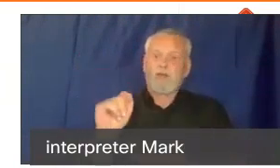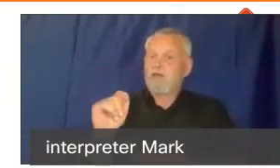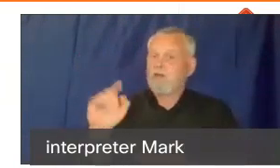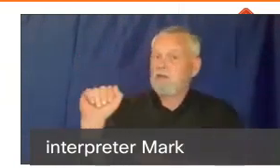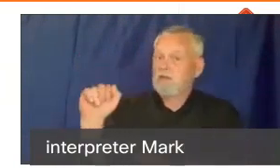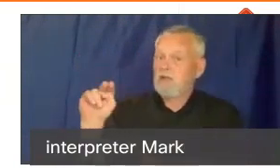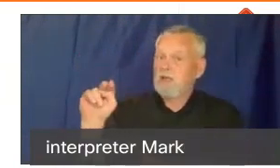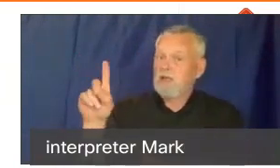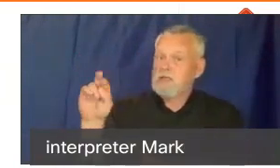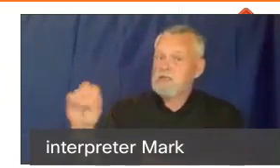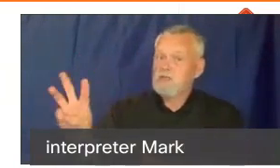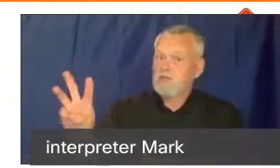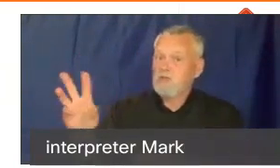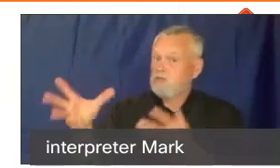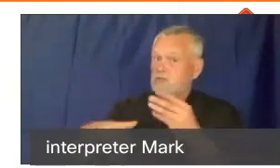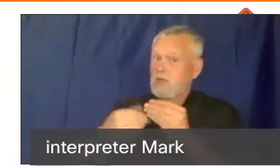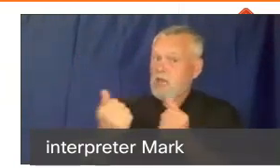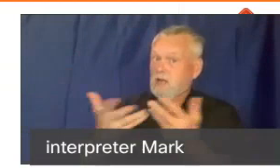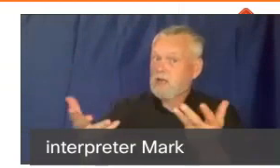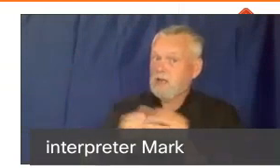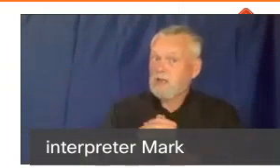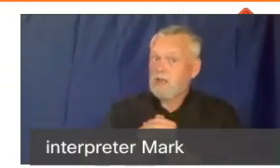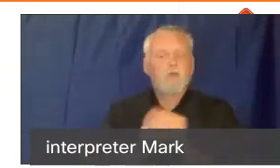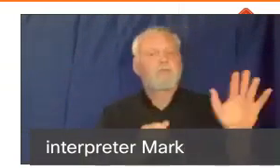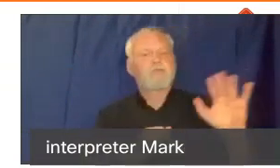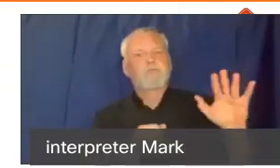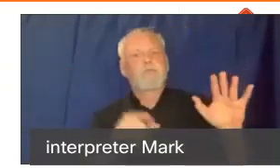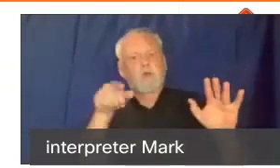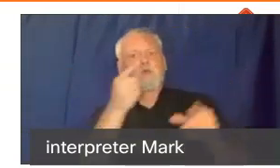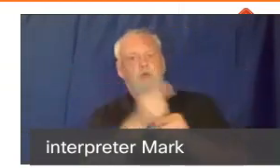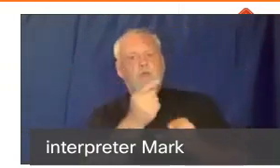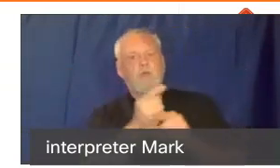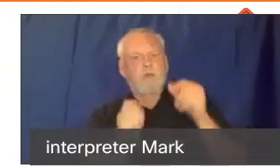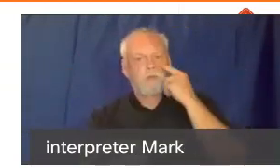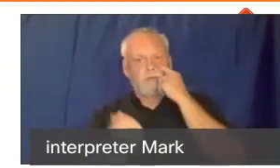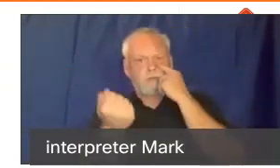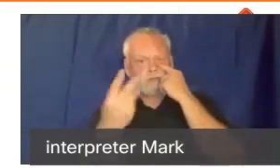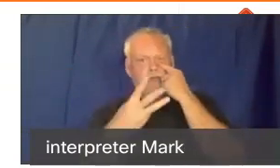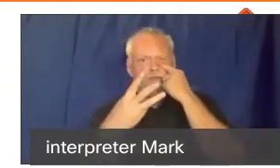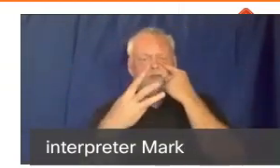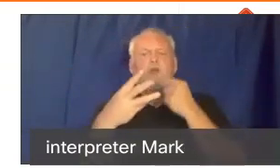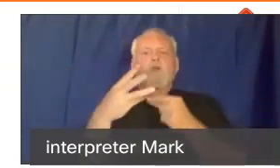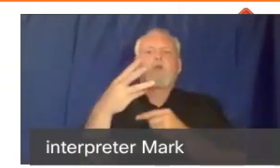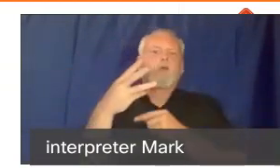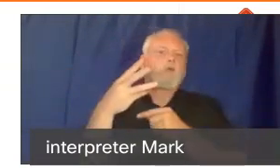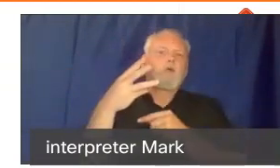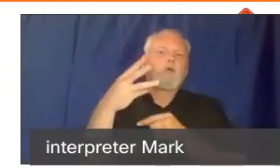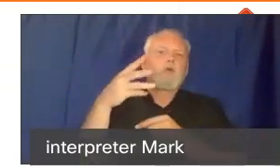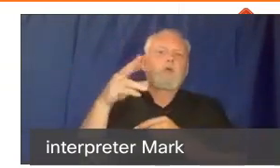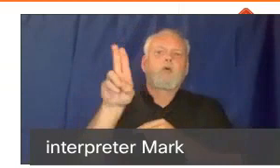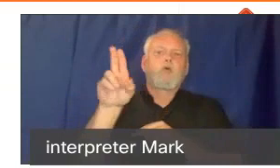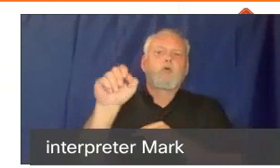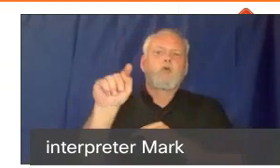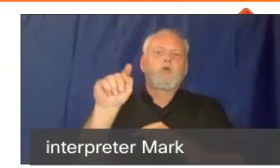I know you're correct, because there's a couple of utility codes, which creates pinch points, but it's 10 to 12 feet. Yep.